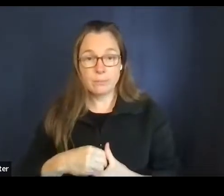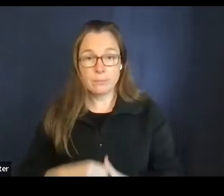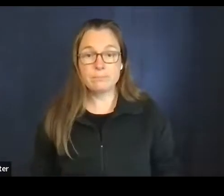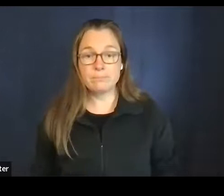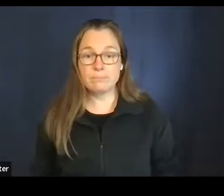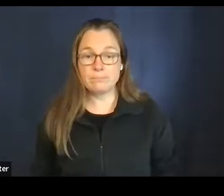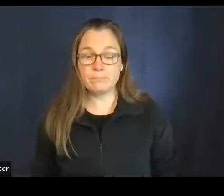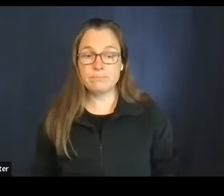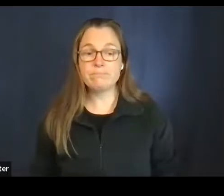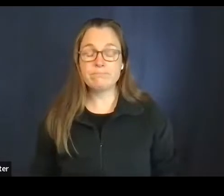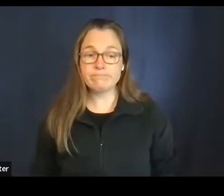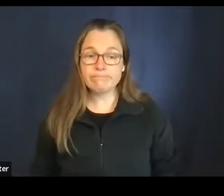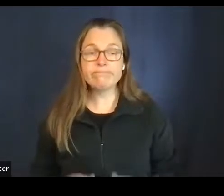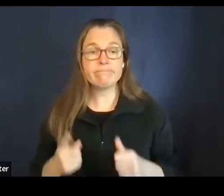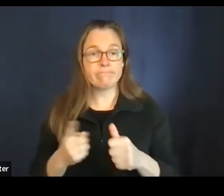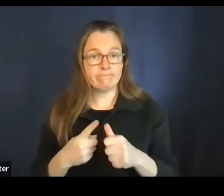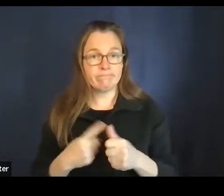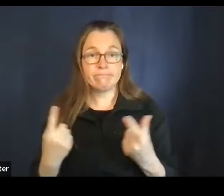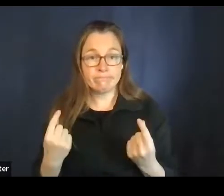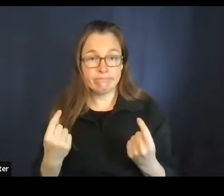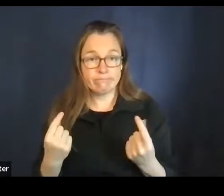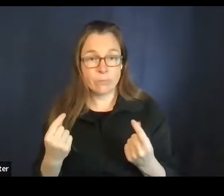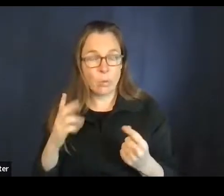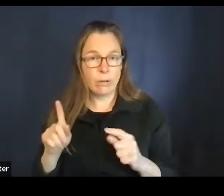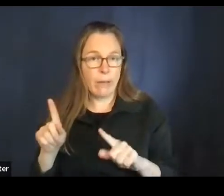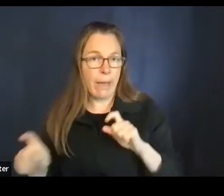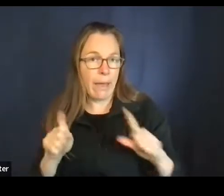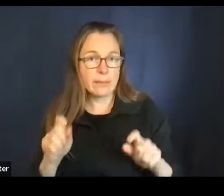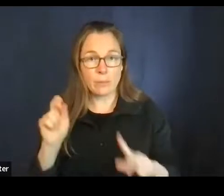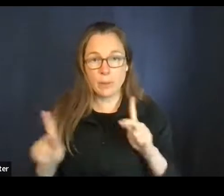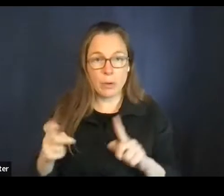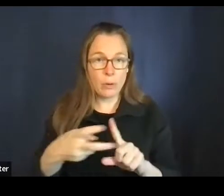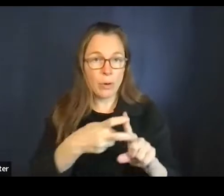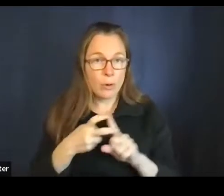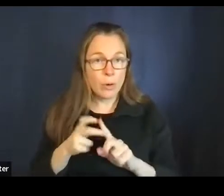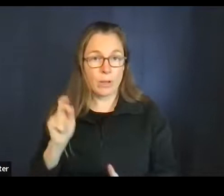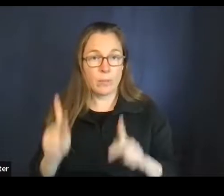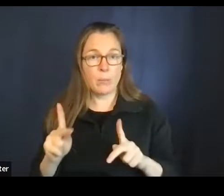is that we will be asking and recruiting members to fill three community bodies.